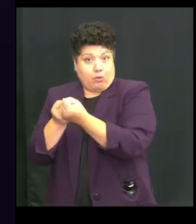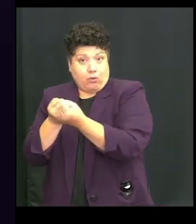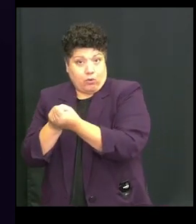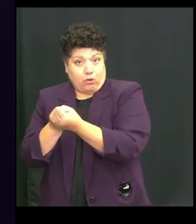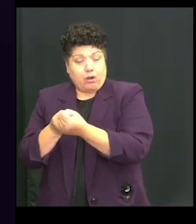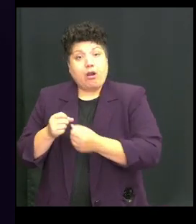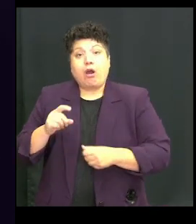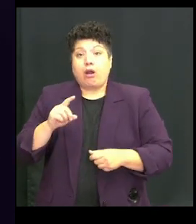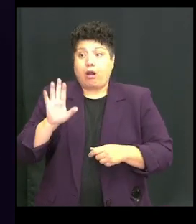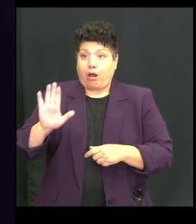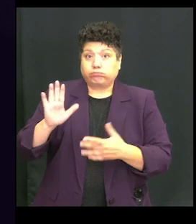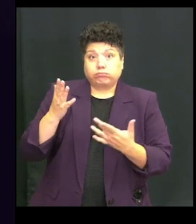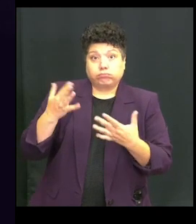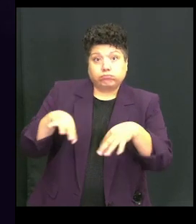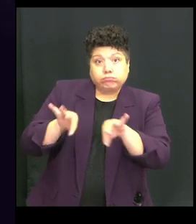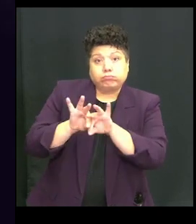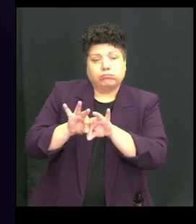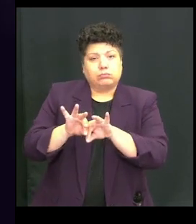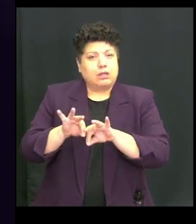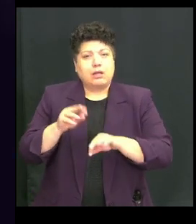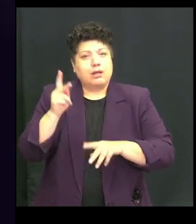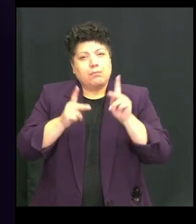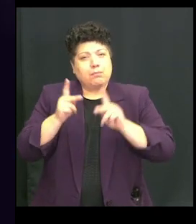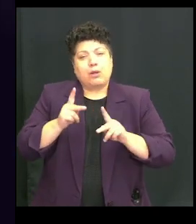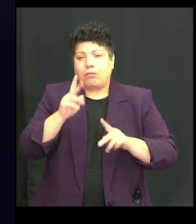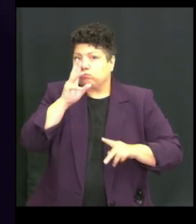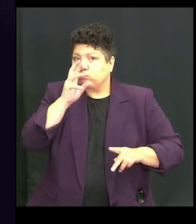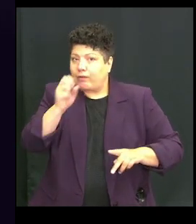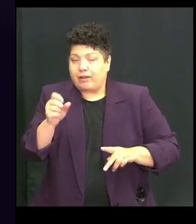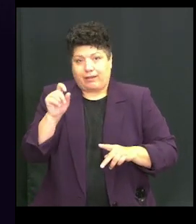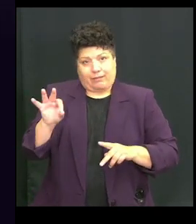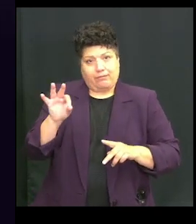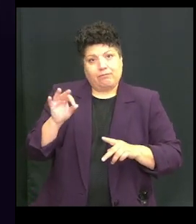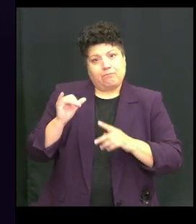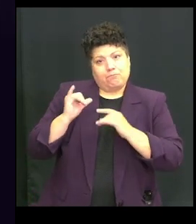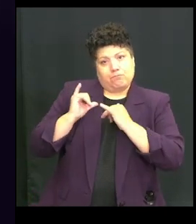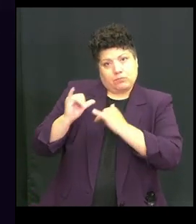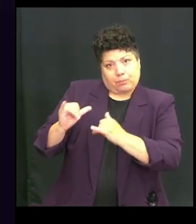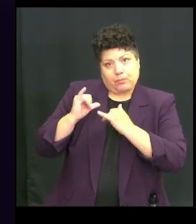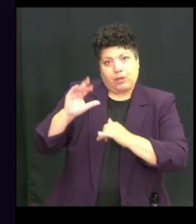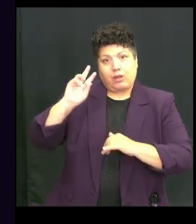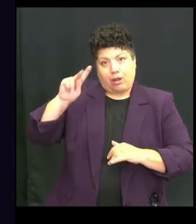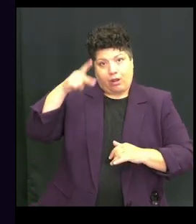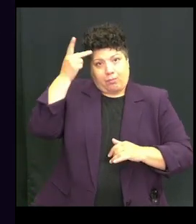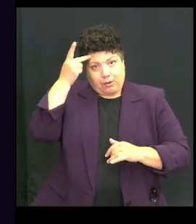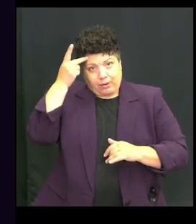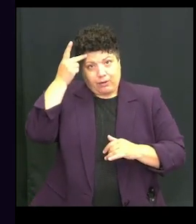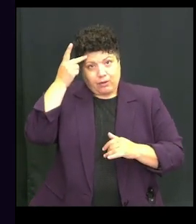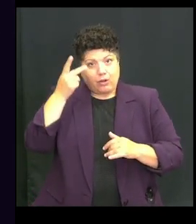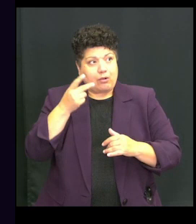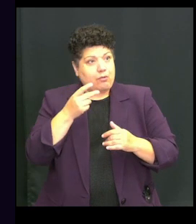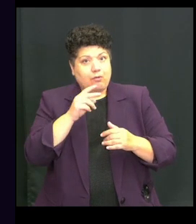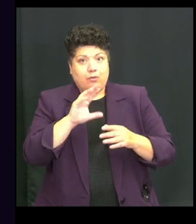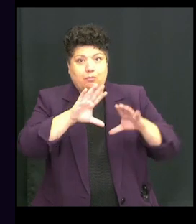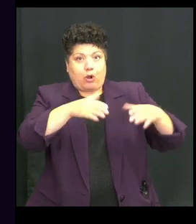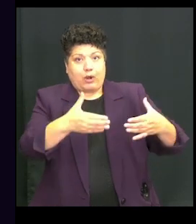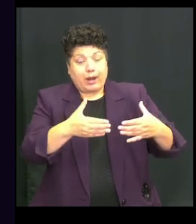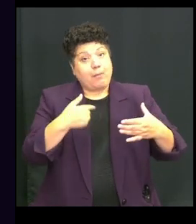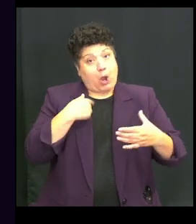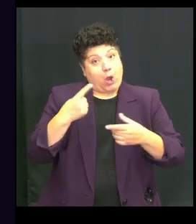People gravitated towards people that shared their partisanship, they weren't necessarily repelled by those that were opposed to them.